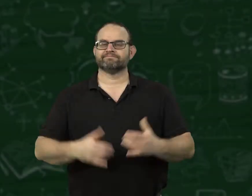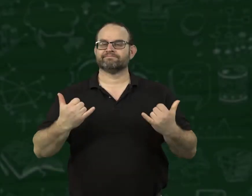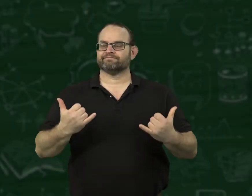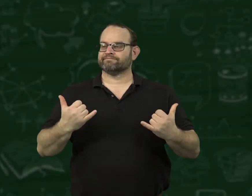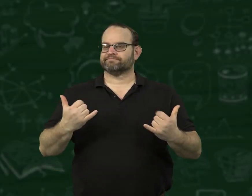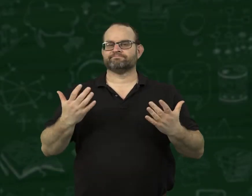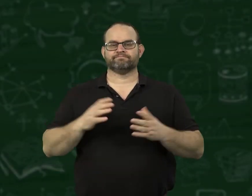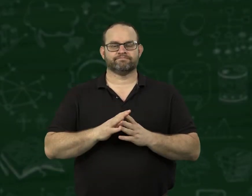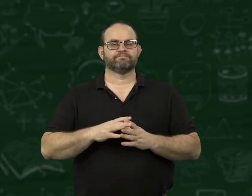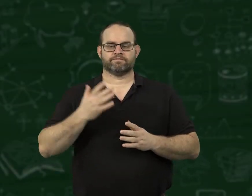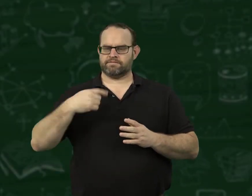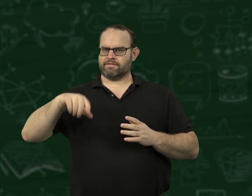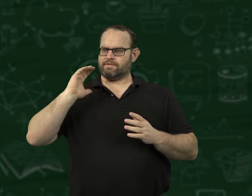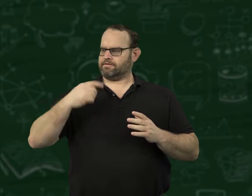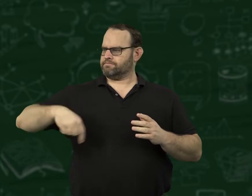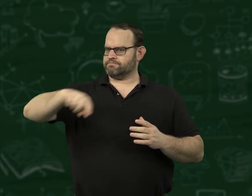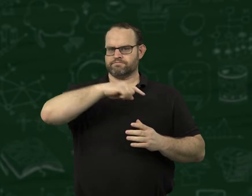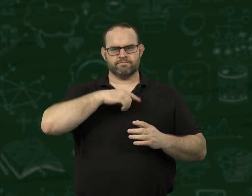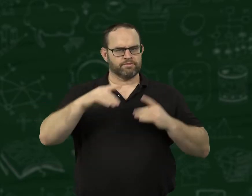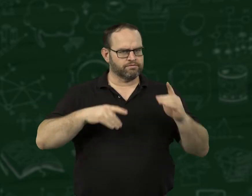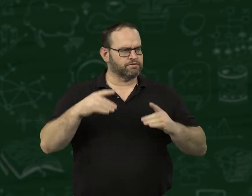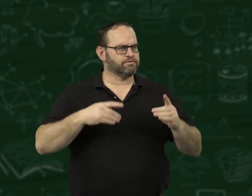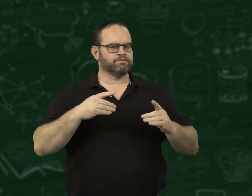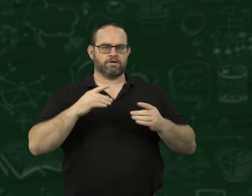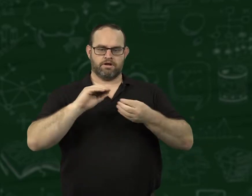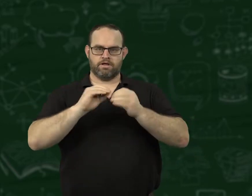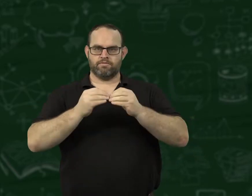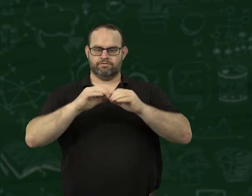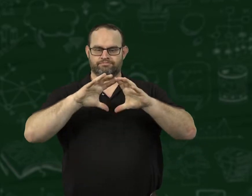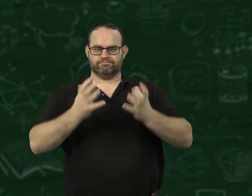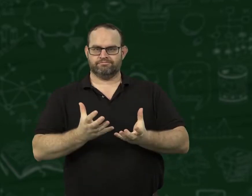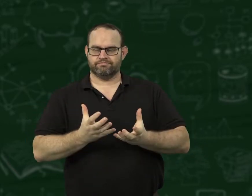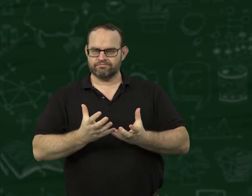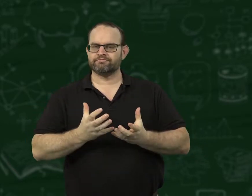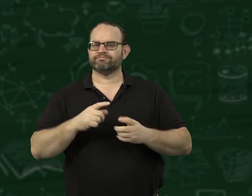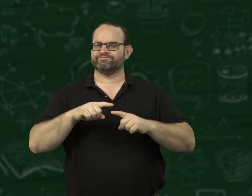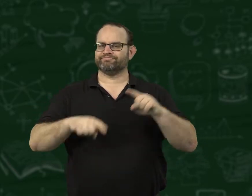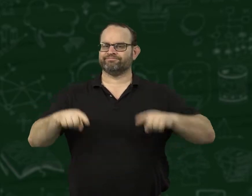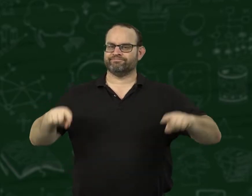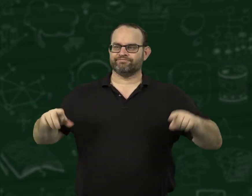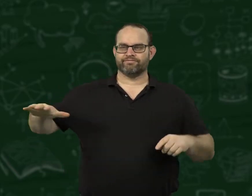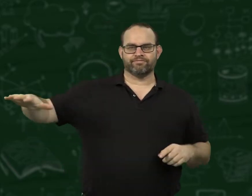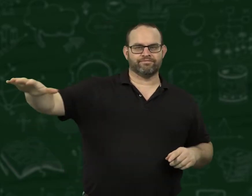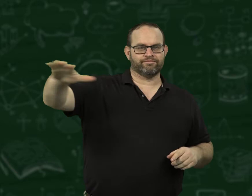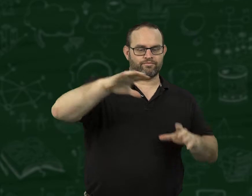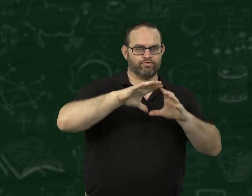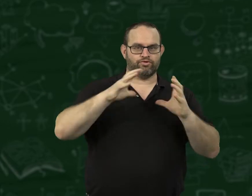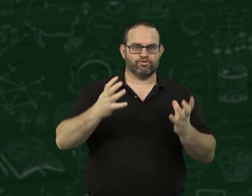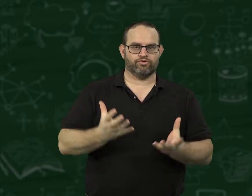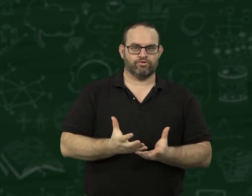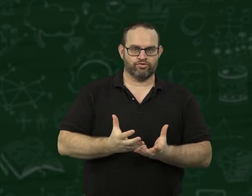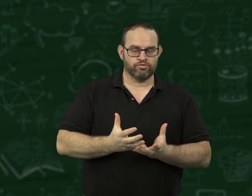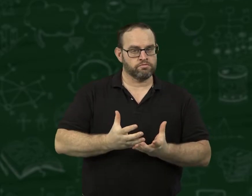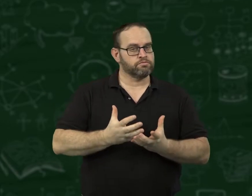There are a variety of number systems used to name and represent numbers.